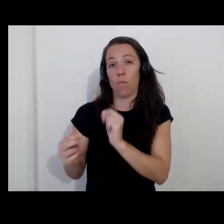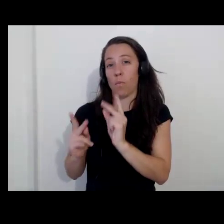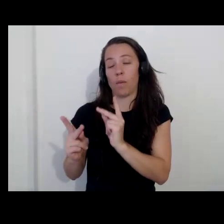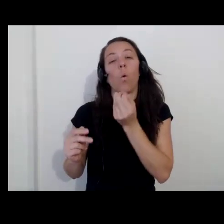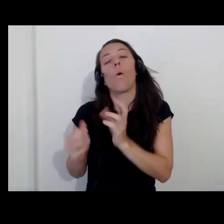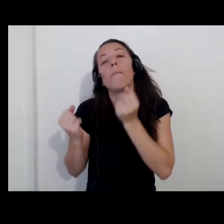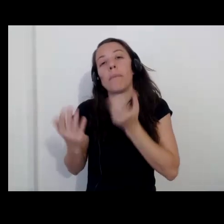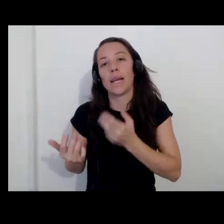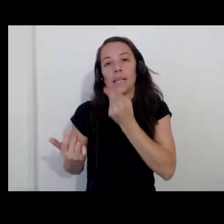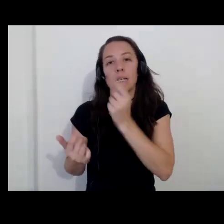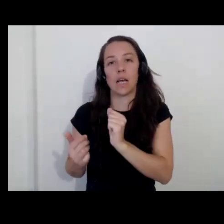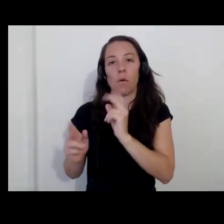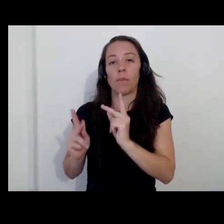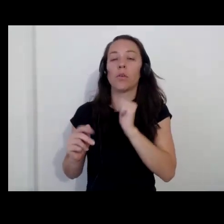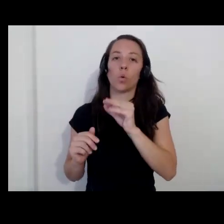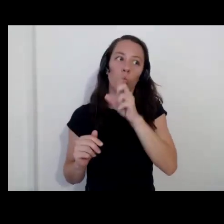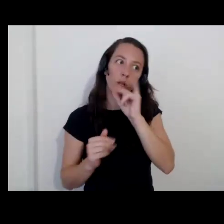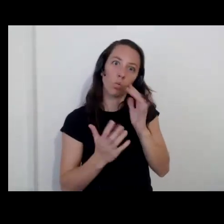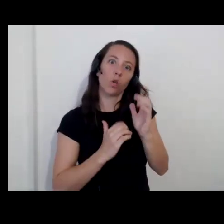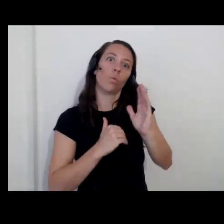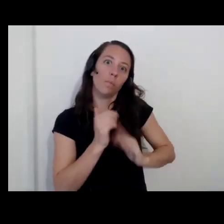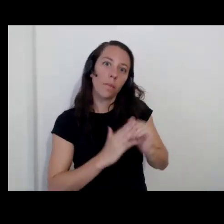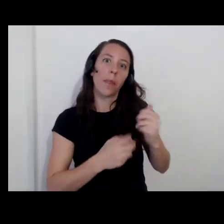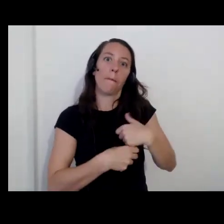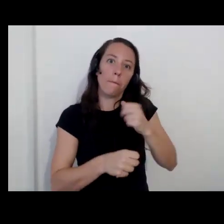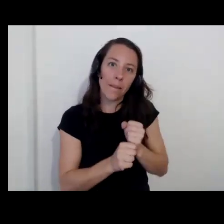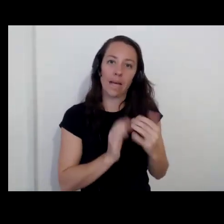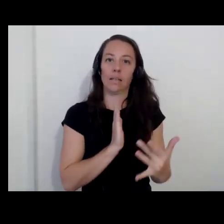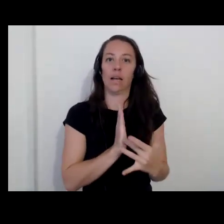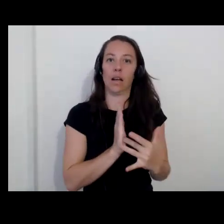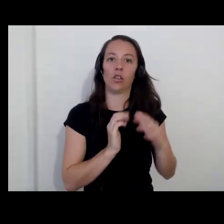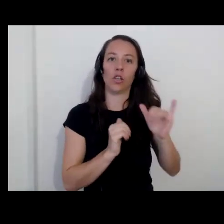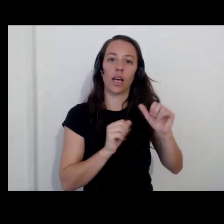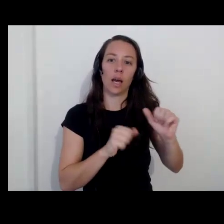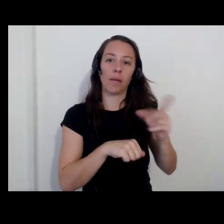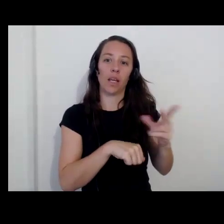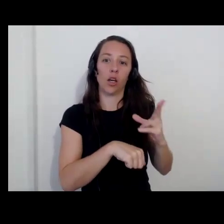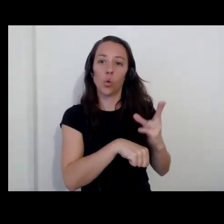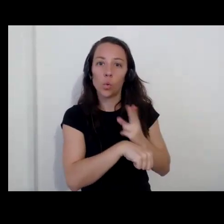about building technology that can be not just utilized but really embraced and used to the